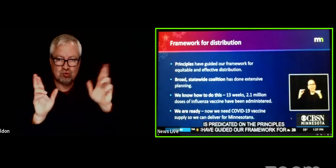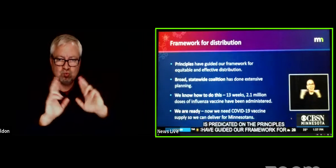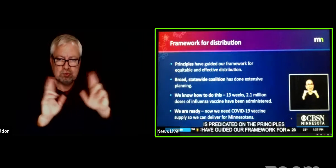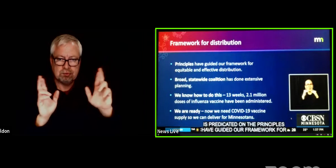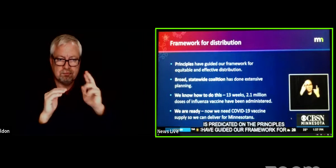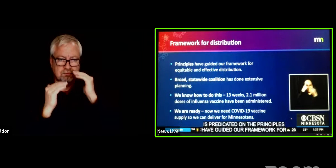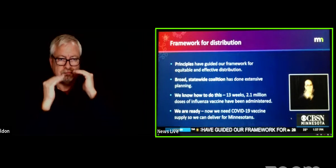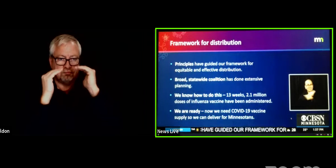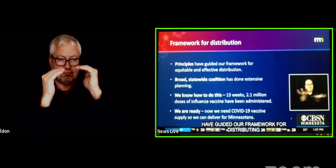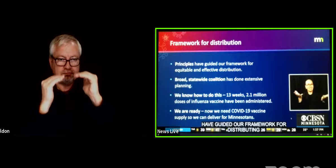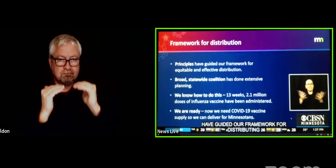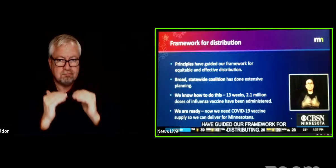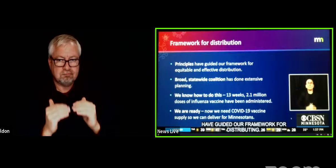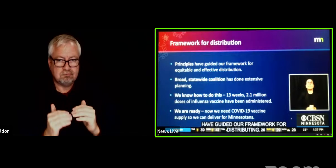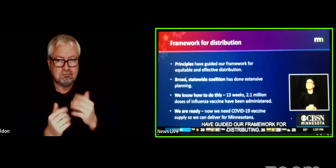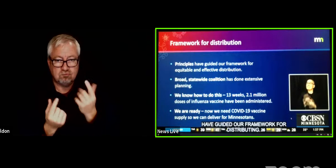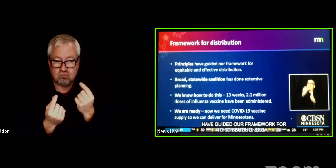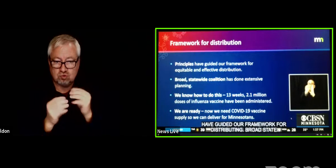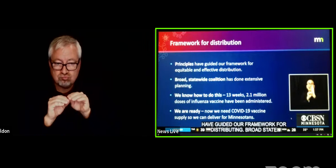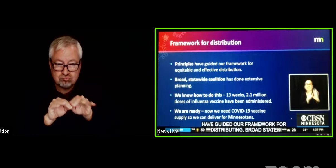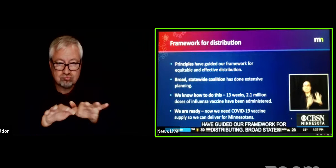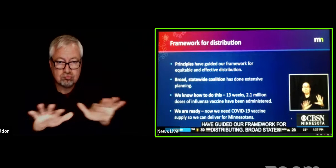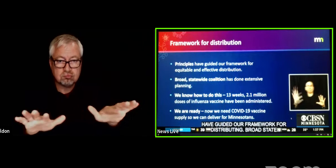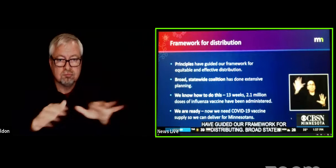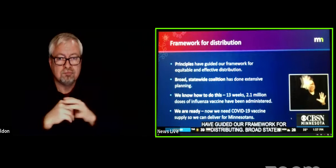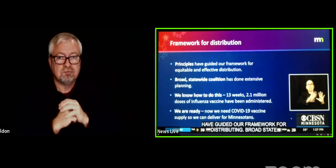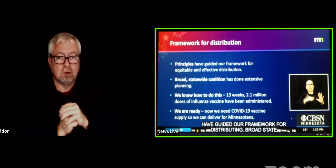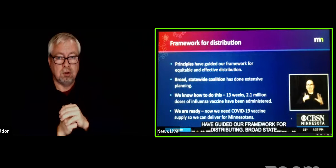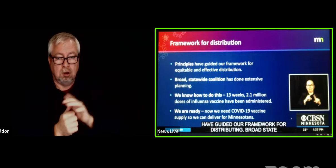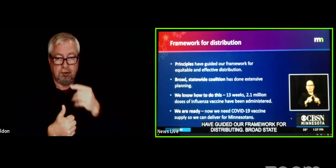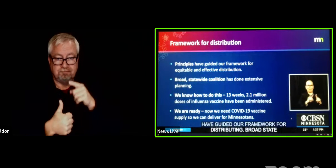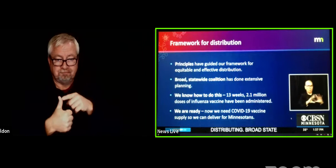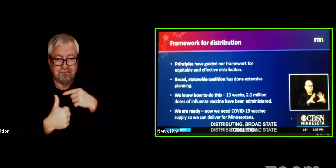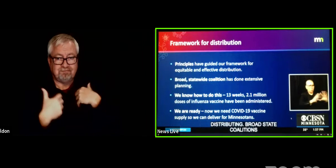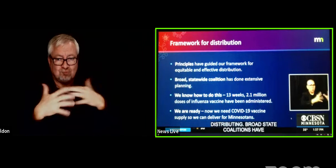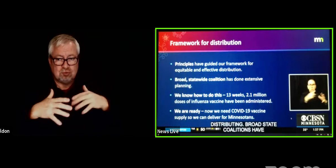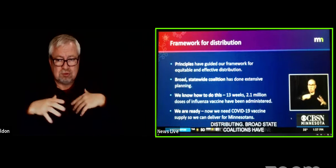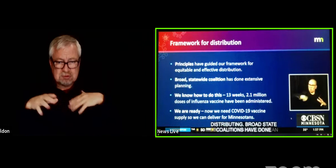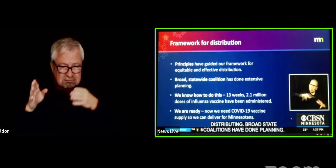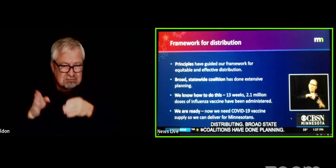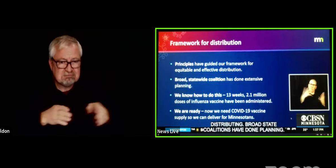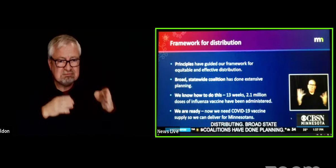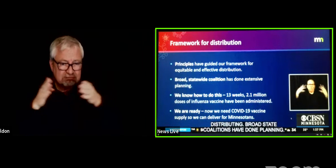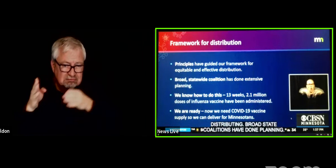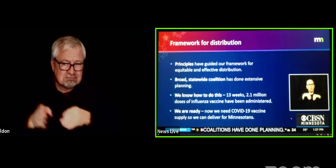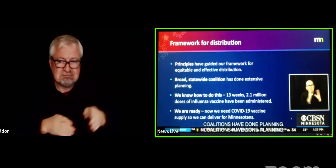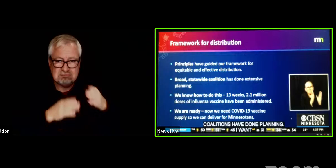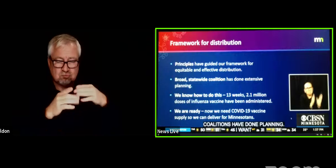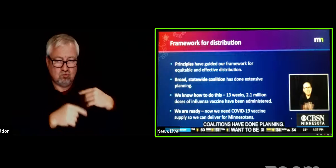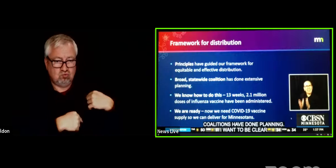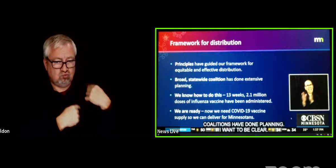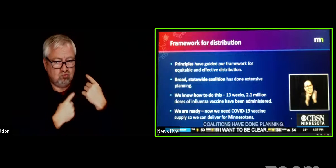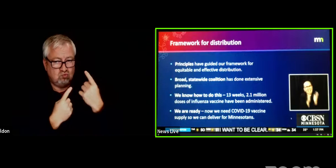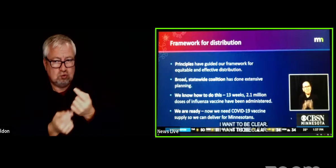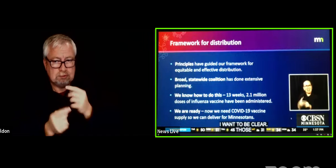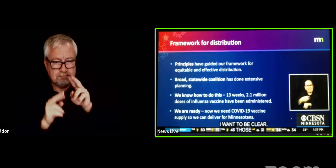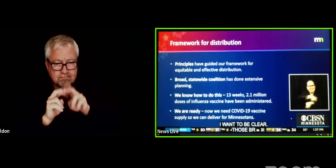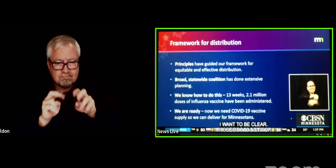HAVE DONE EXTENSIVE LANGUAGE. UNDER I WANT TO BE CLEAR. THOSE BROAD NETWORKS WERE IN PLACE PRE-COVID. MINNESOTA IS VERY UNIQUE U I WAS